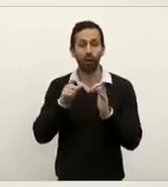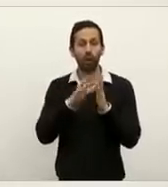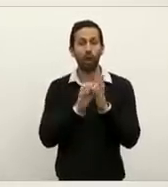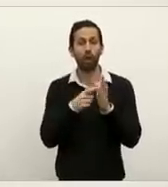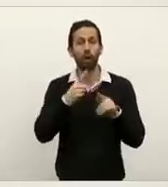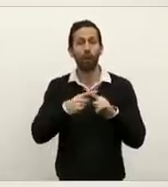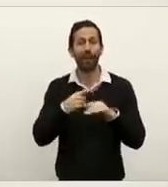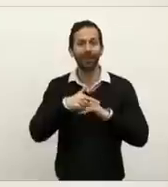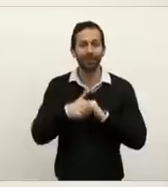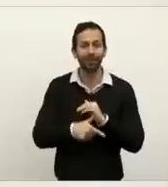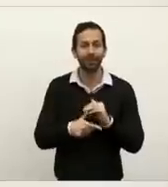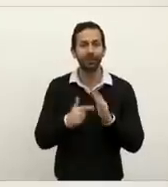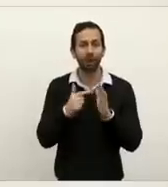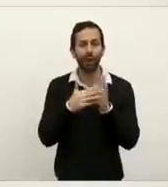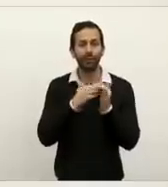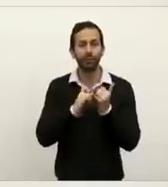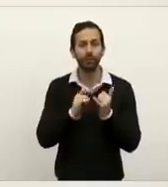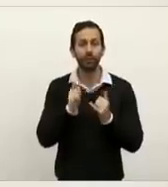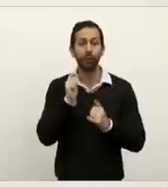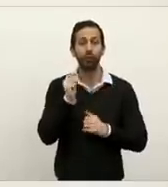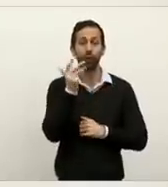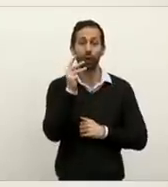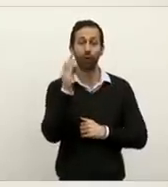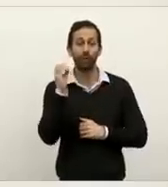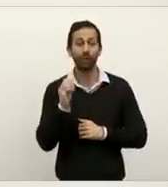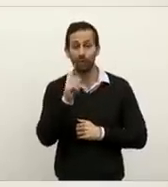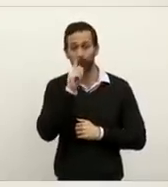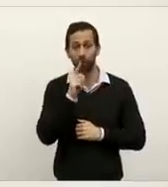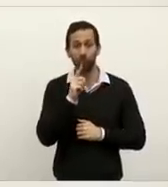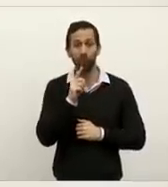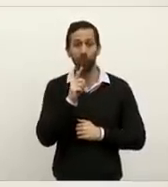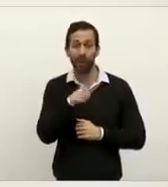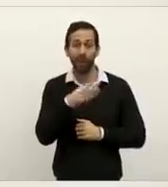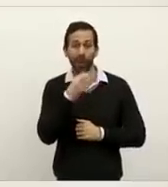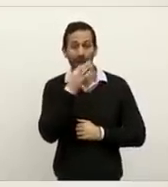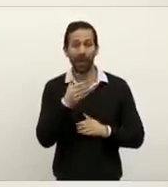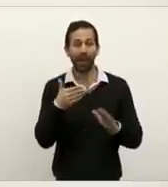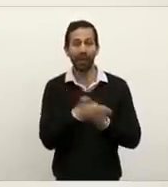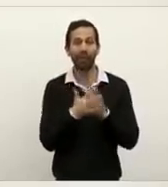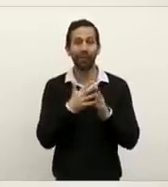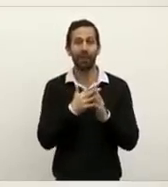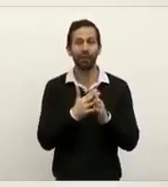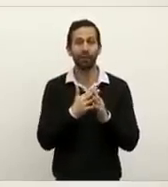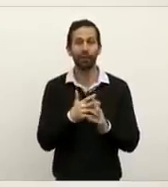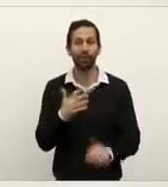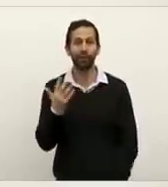almost 93% of the items that people are requesting are under the value of $15,000.